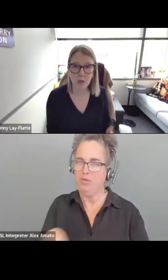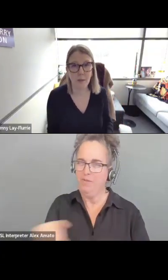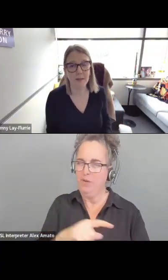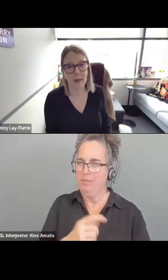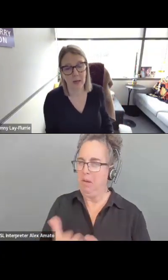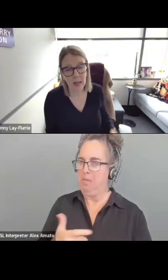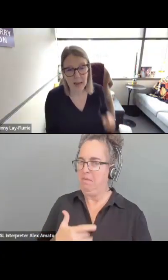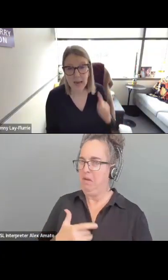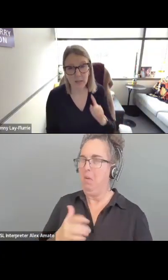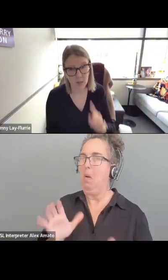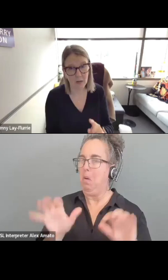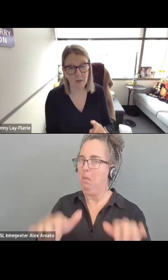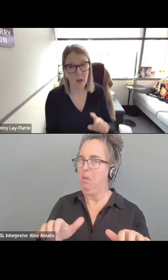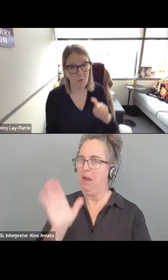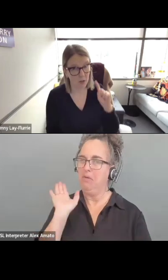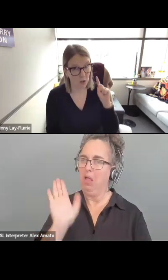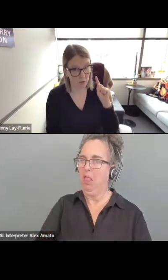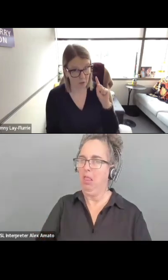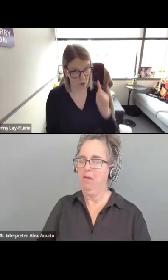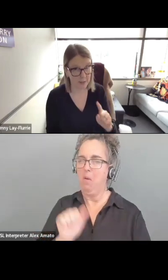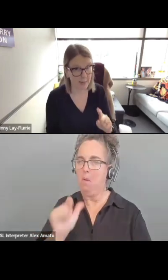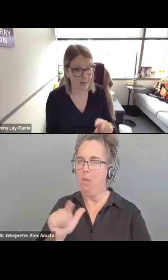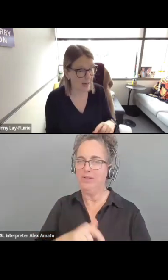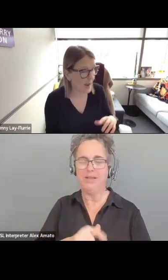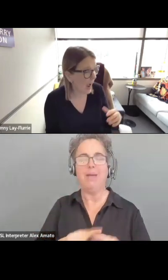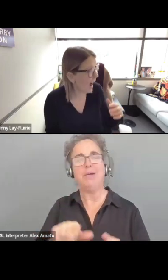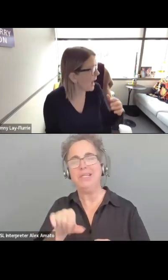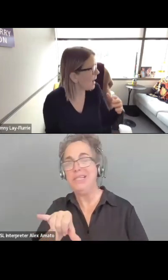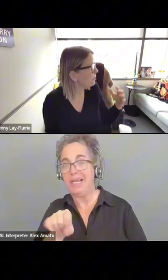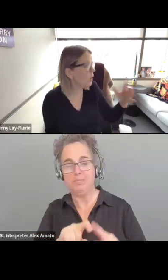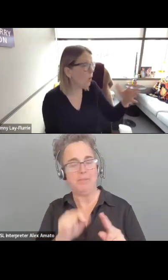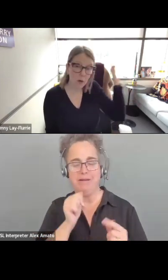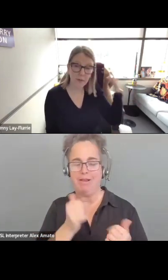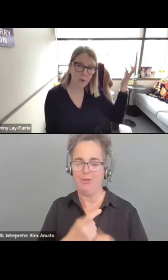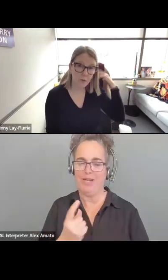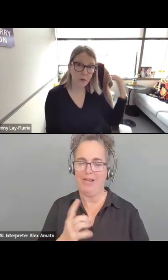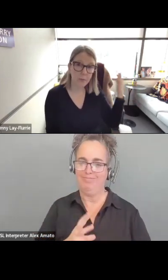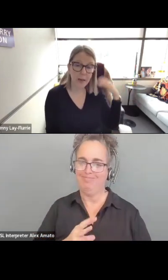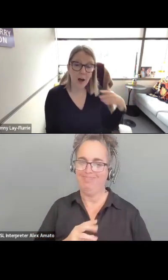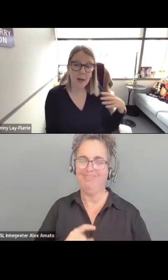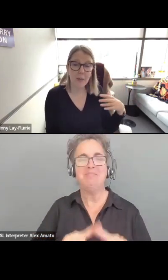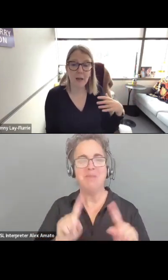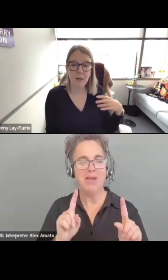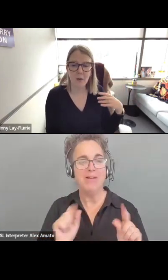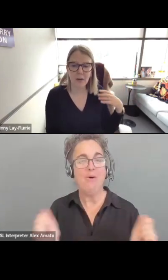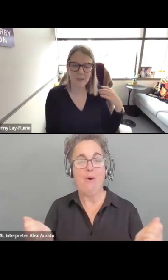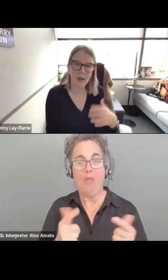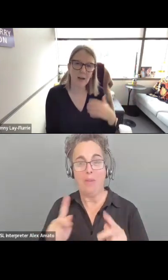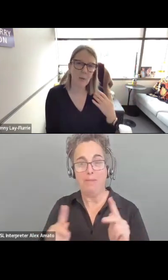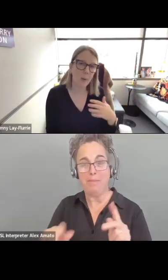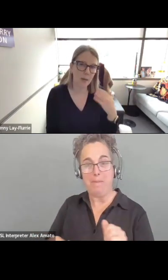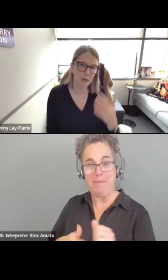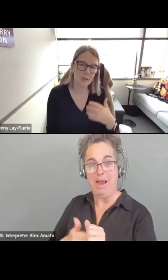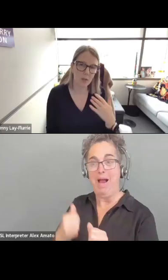all the time in Seattle. It does, but just not today. All of those folks behind me know exactly what they need